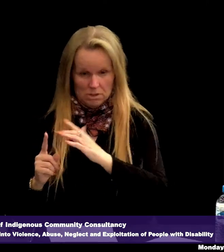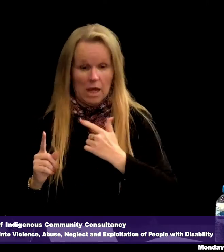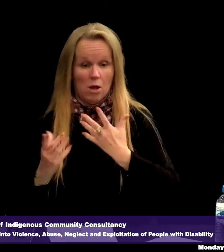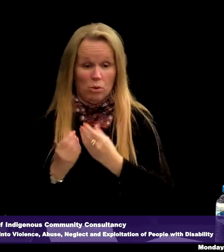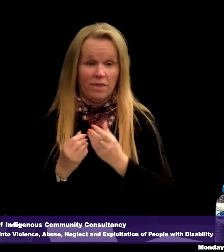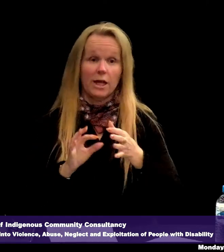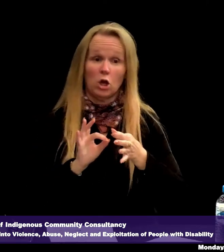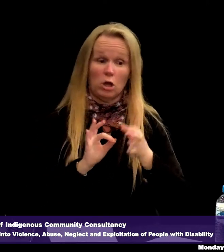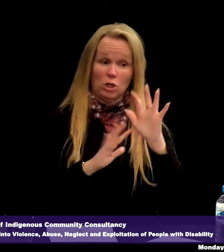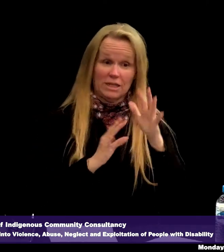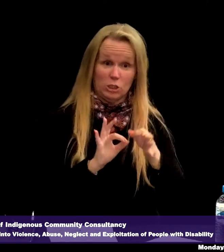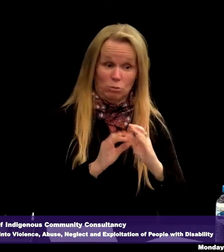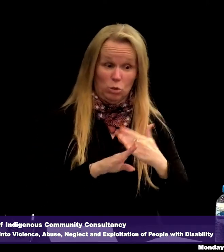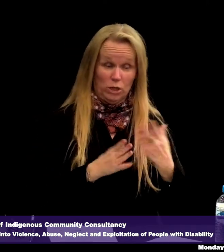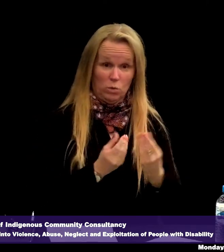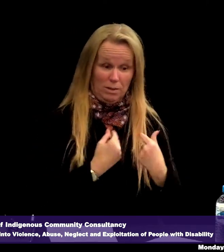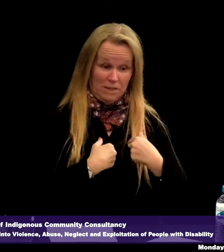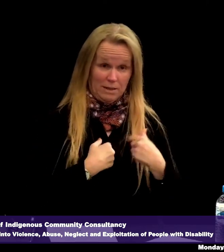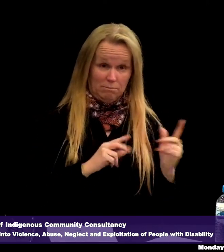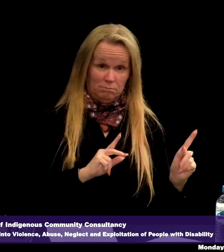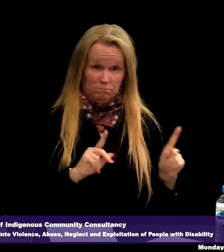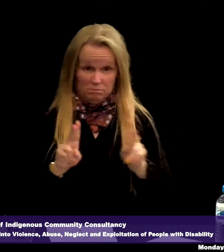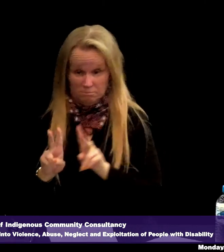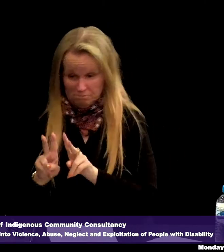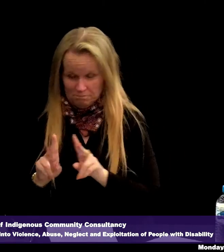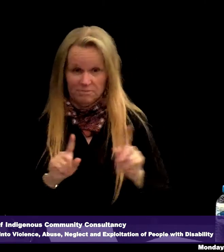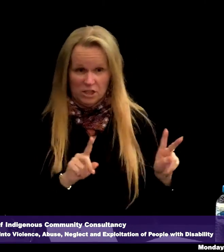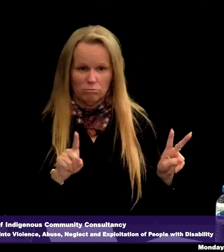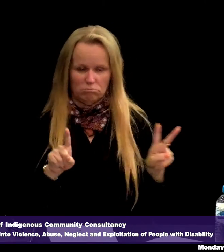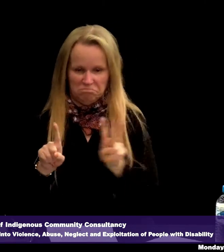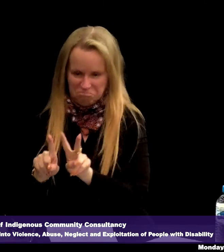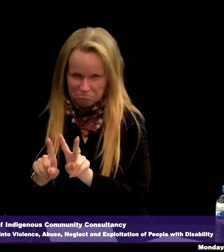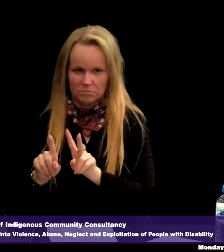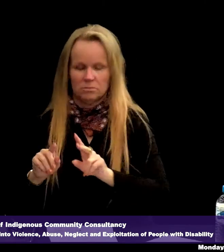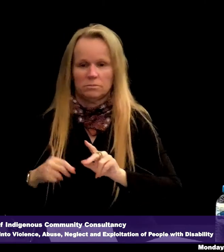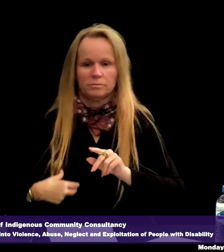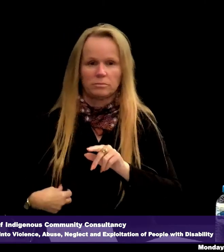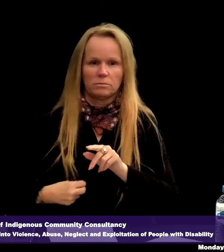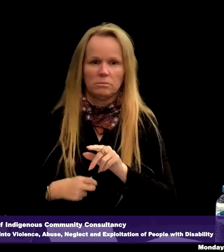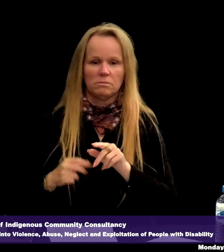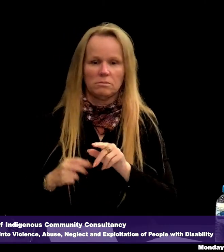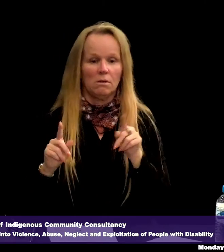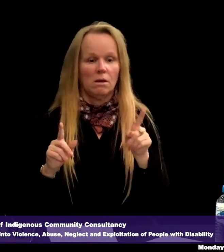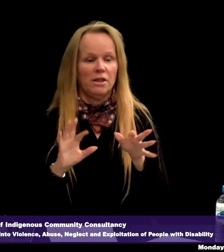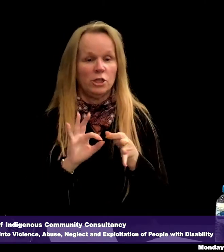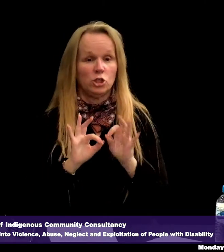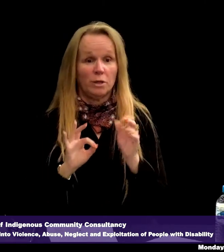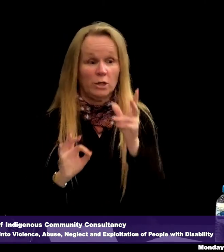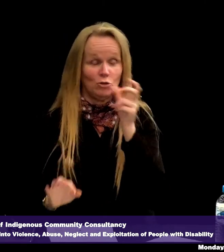who was in the hospital, and I had an Auslan interpreter working with me. So the two of us attended the hospital for the Deaf woman.